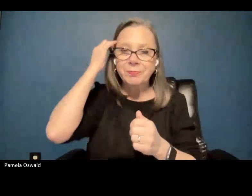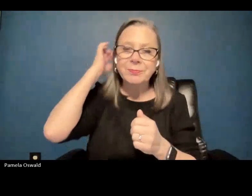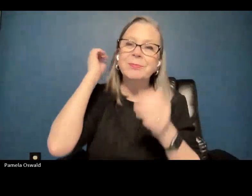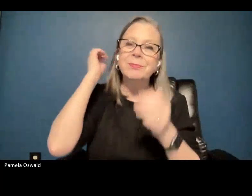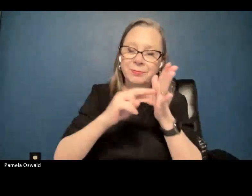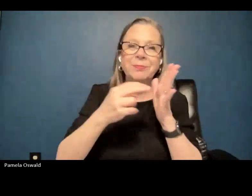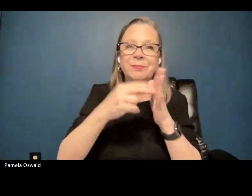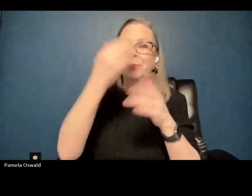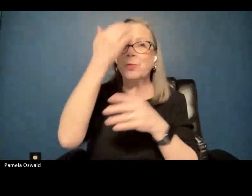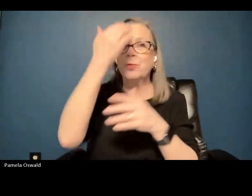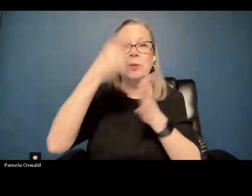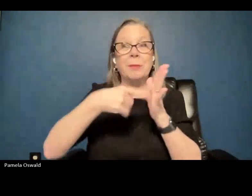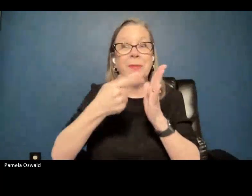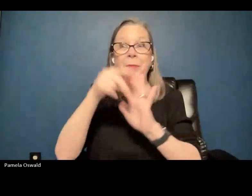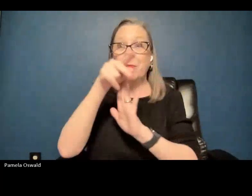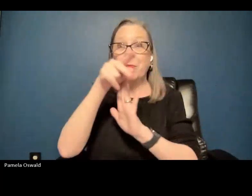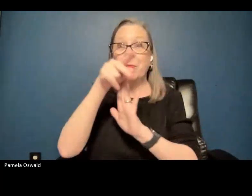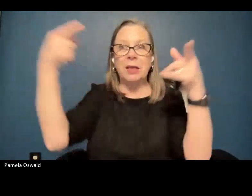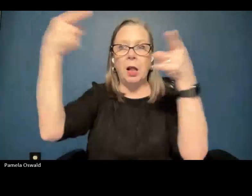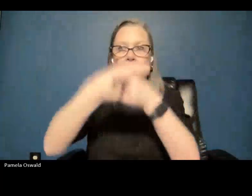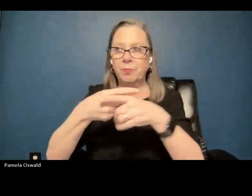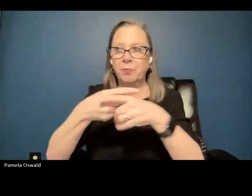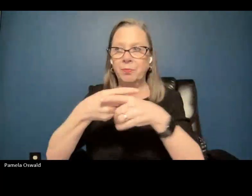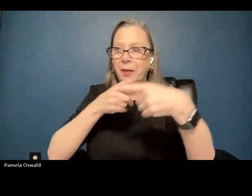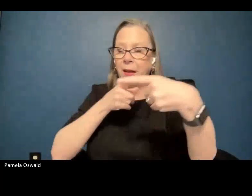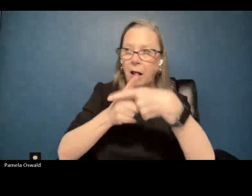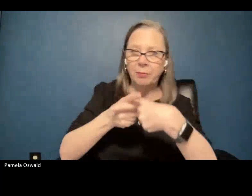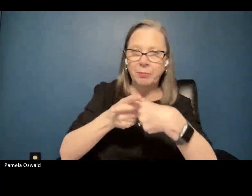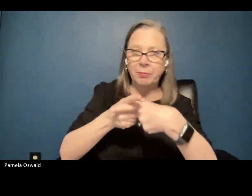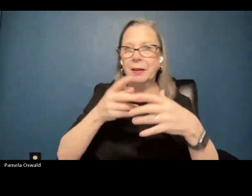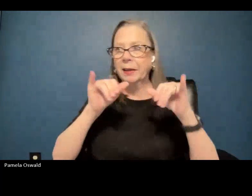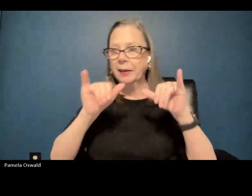policies and initiatives that we're competing with the work that we were doing.